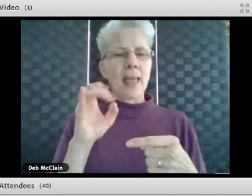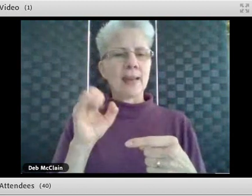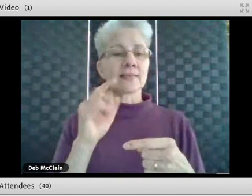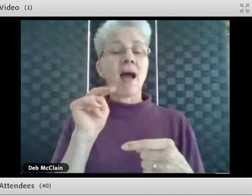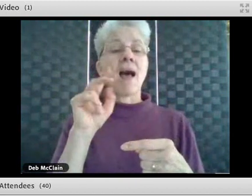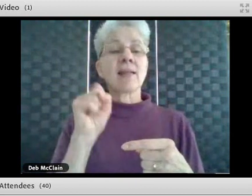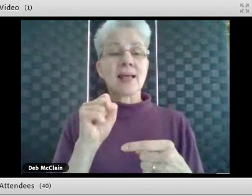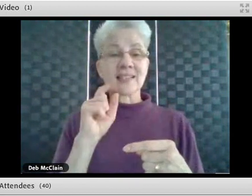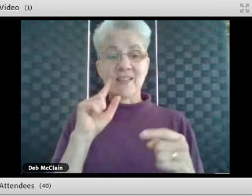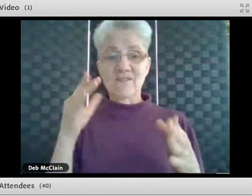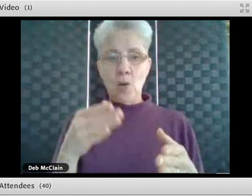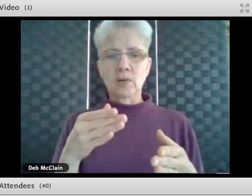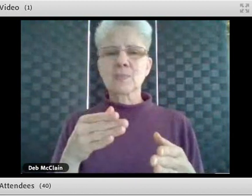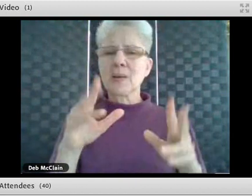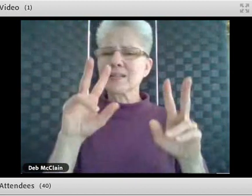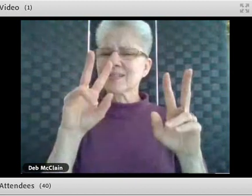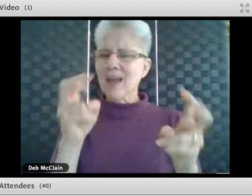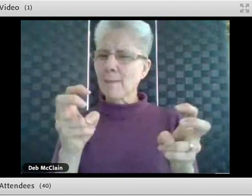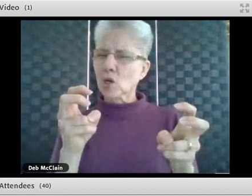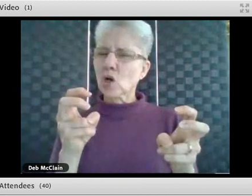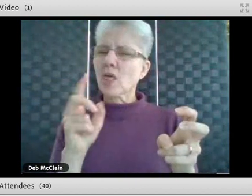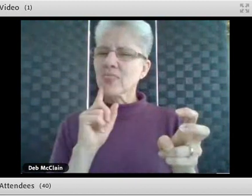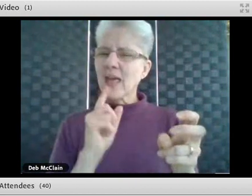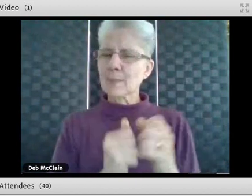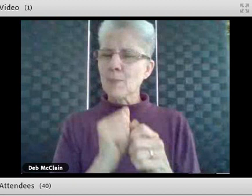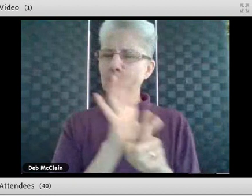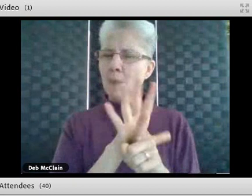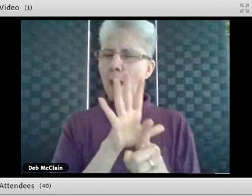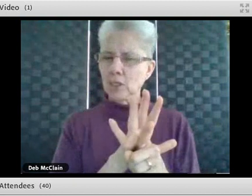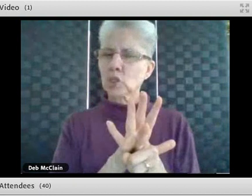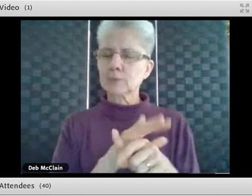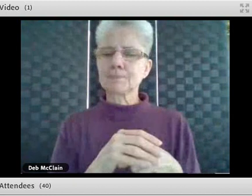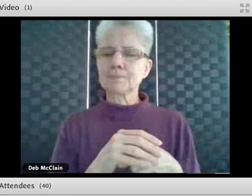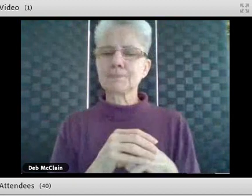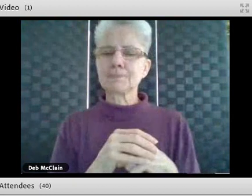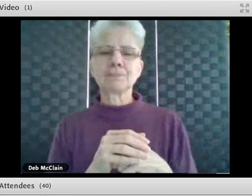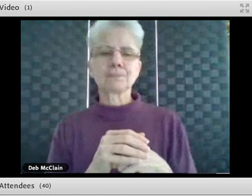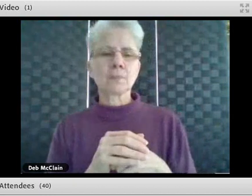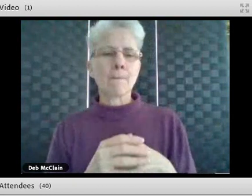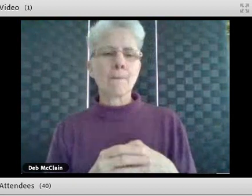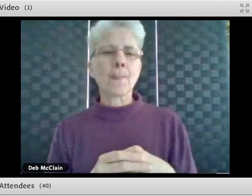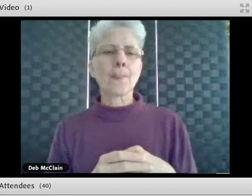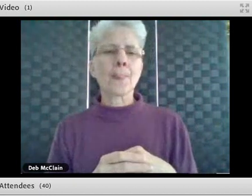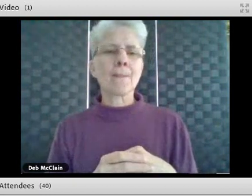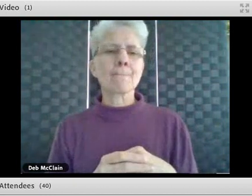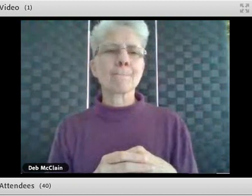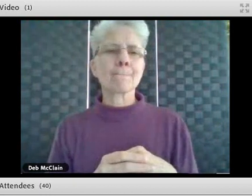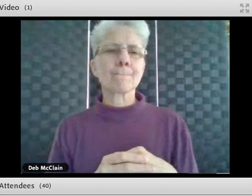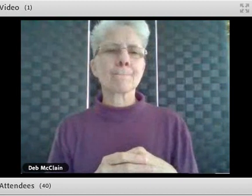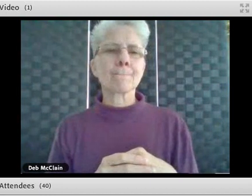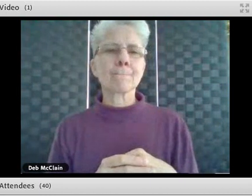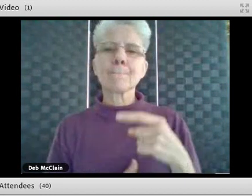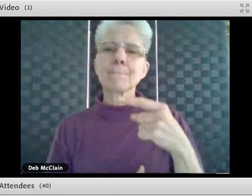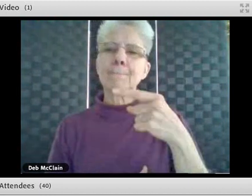But the topical subjects are the more popular subject headings, and I already talked about the subheadings, so...